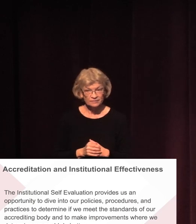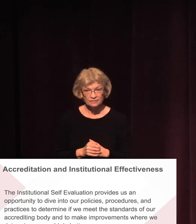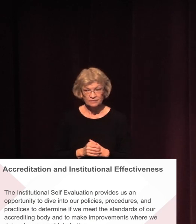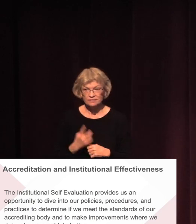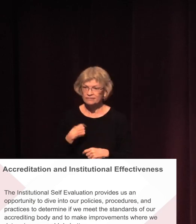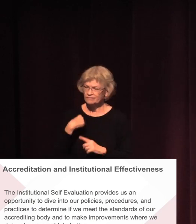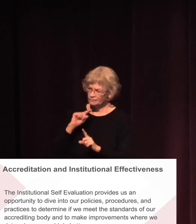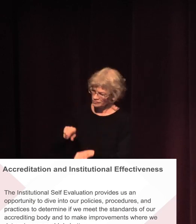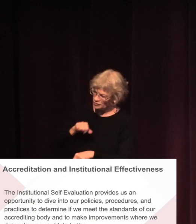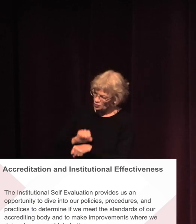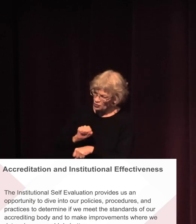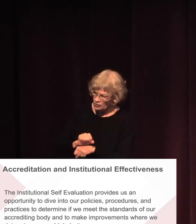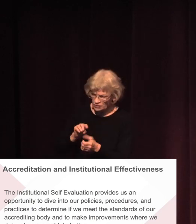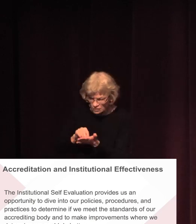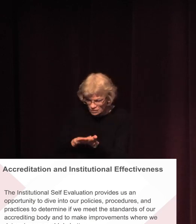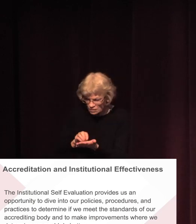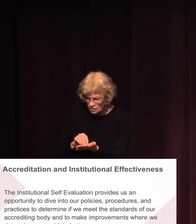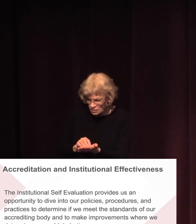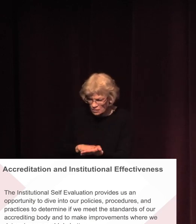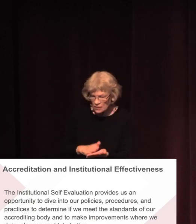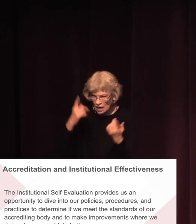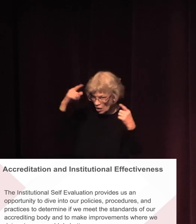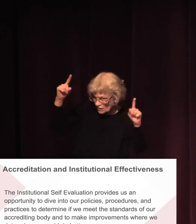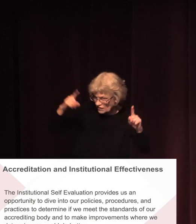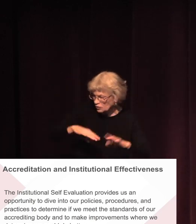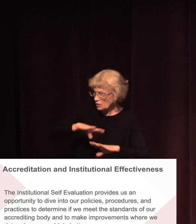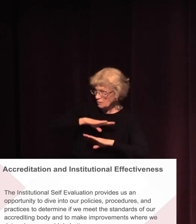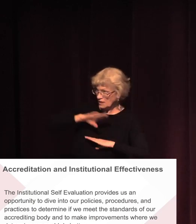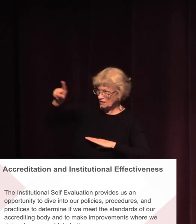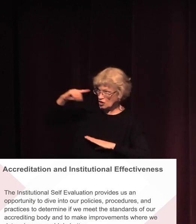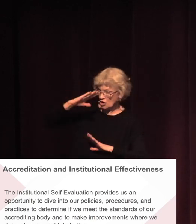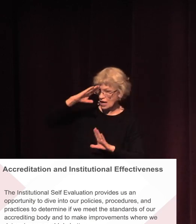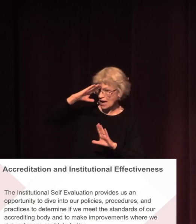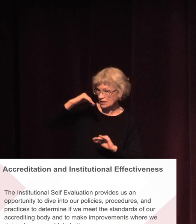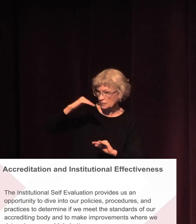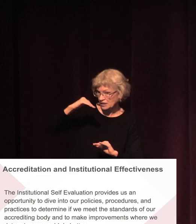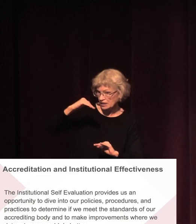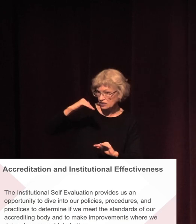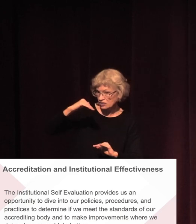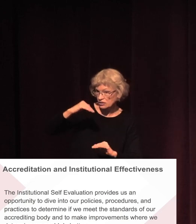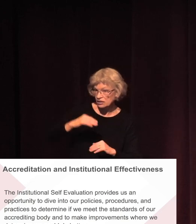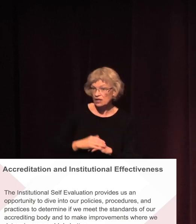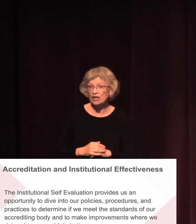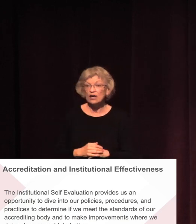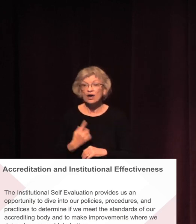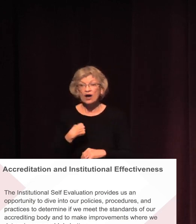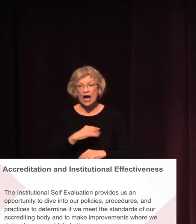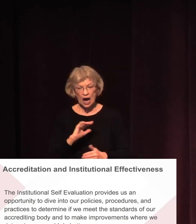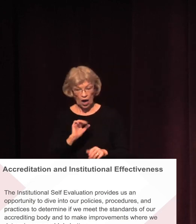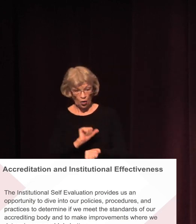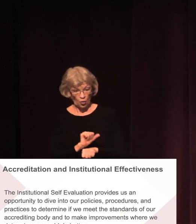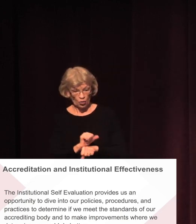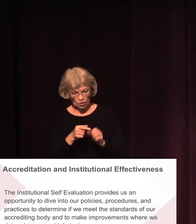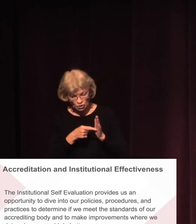It is just a huge swath of you. Just amazing! We have been working to document how effectively we meet the expectations for an